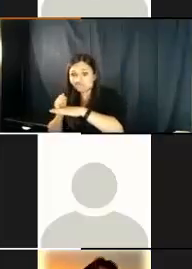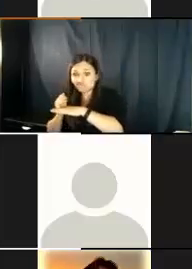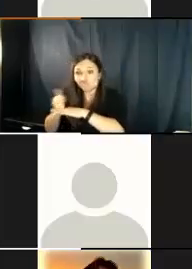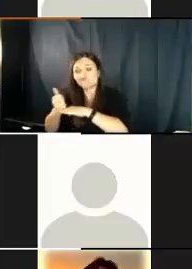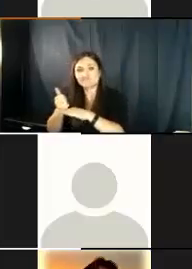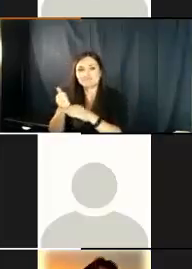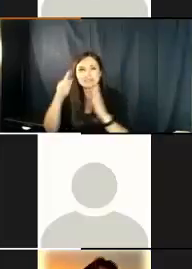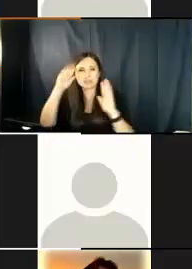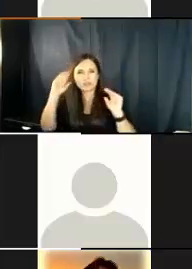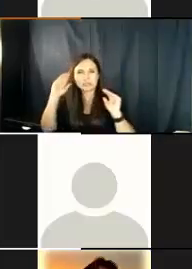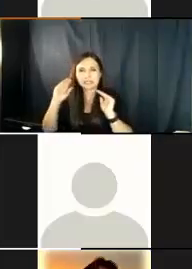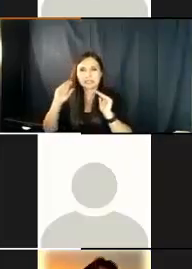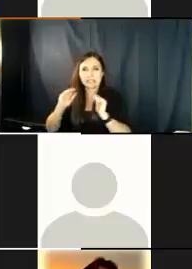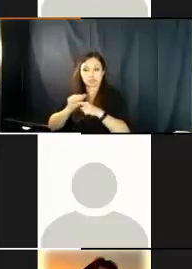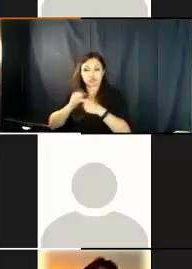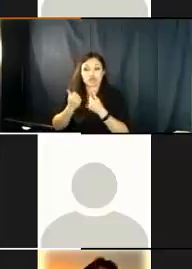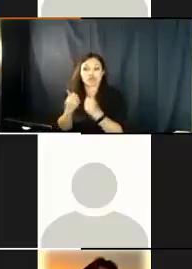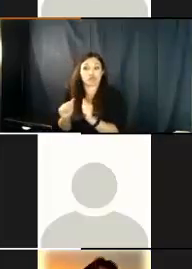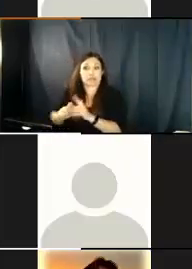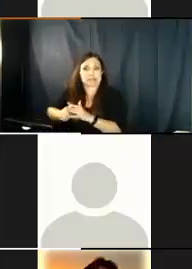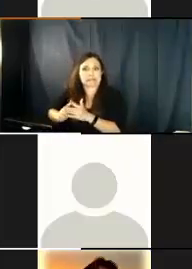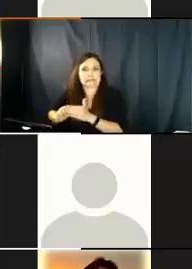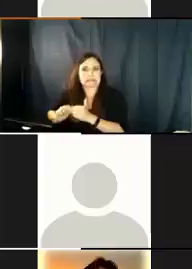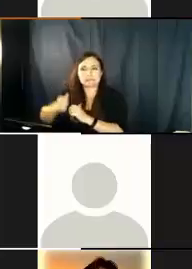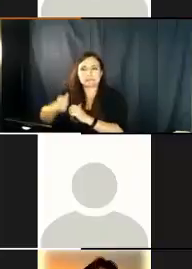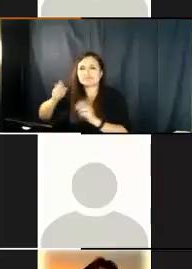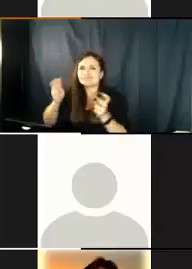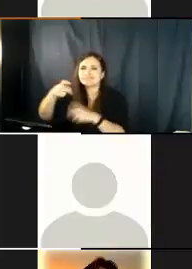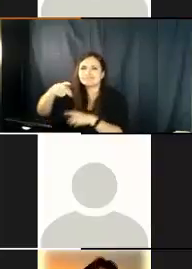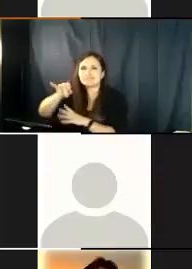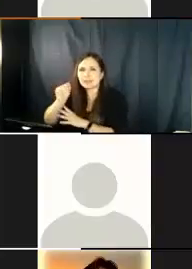of pilot to see what works and what needs to be changed.